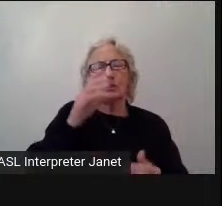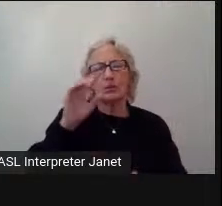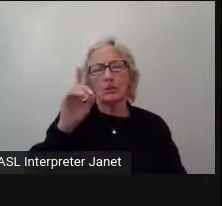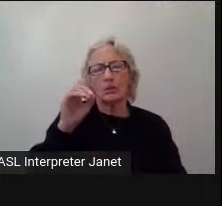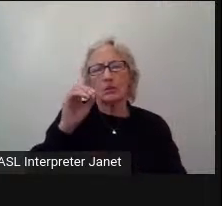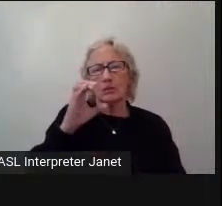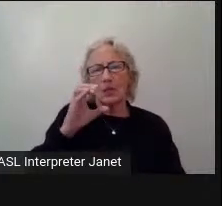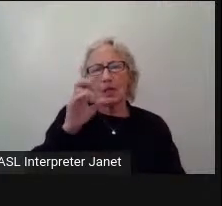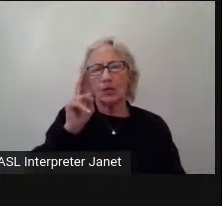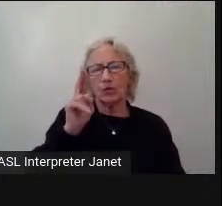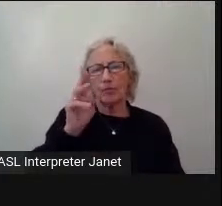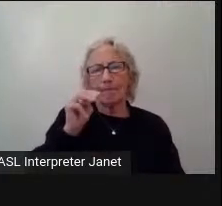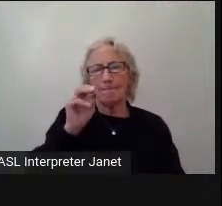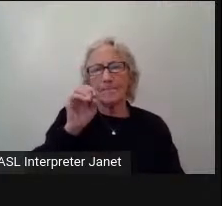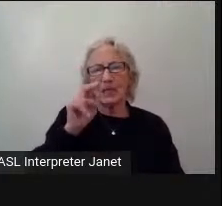lots of